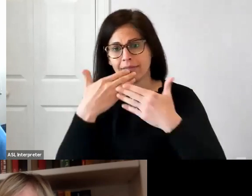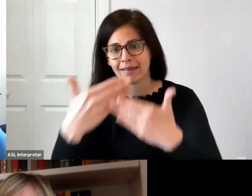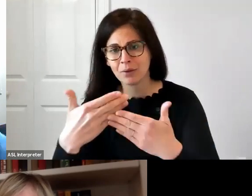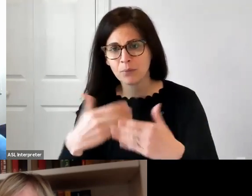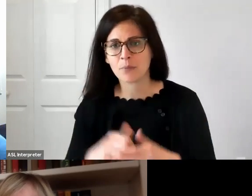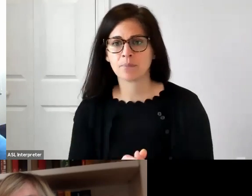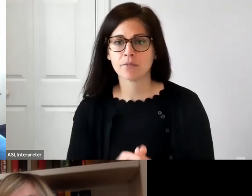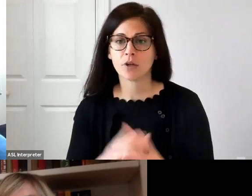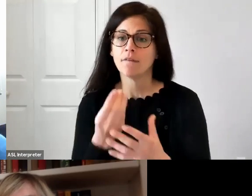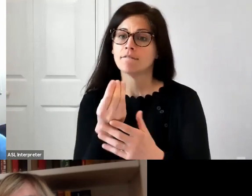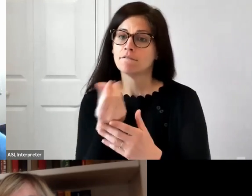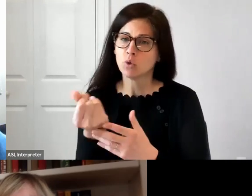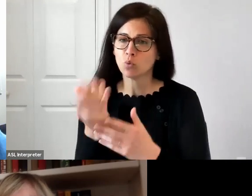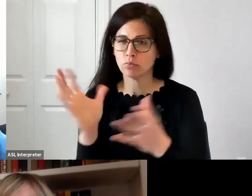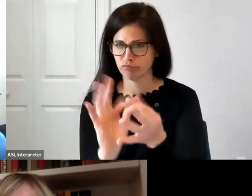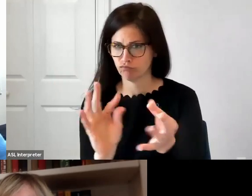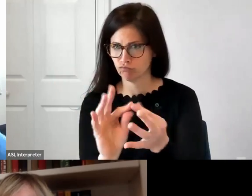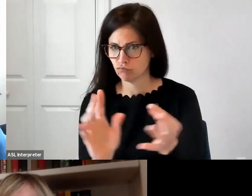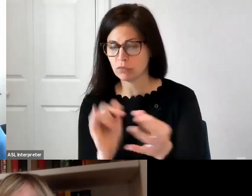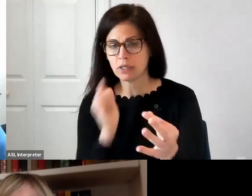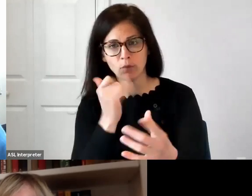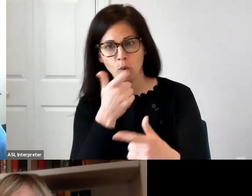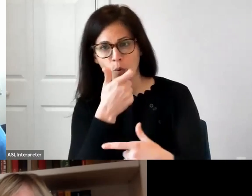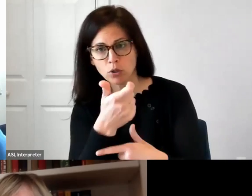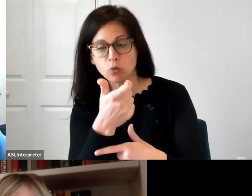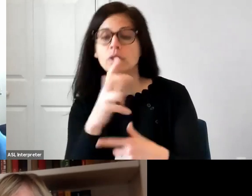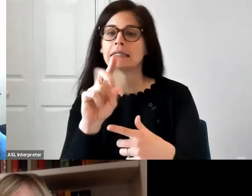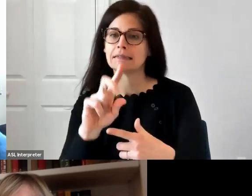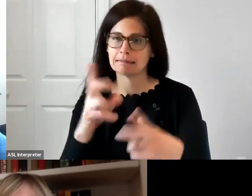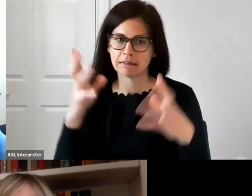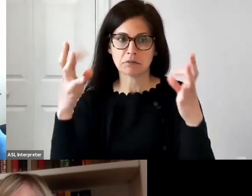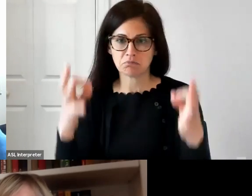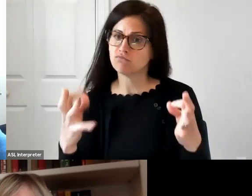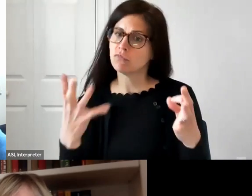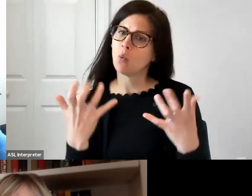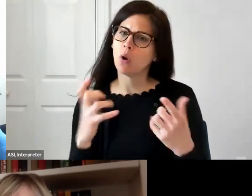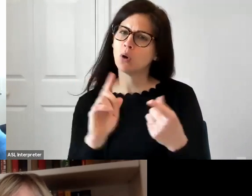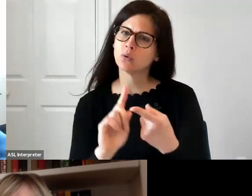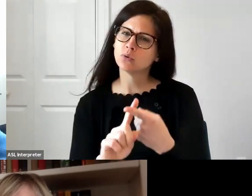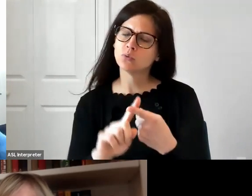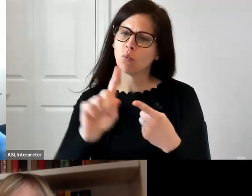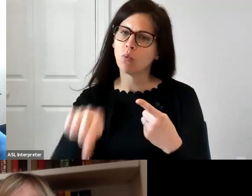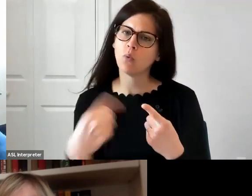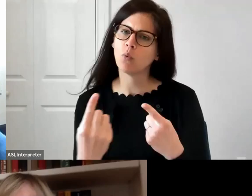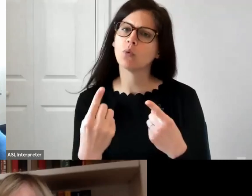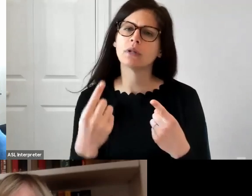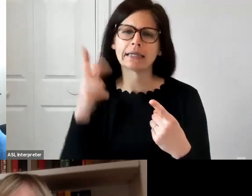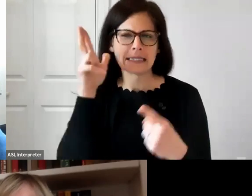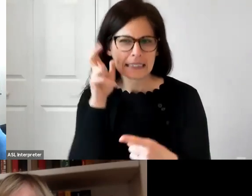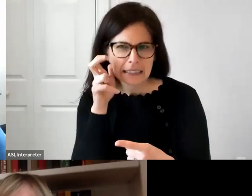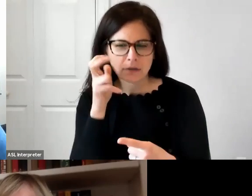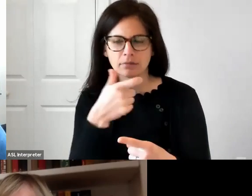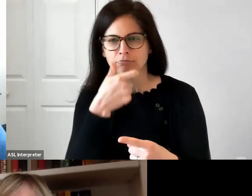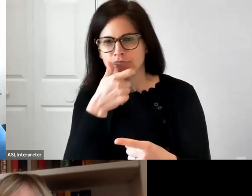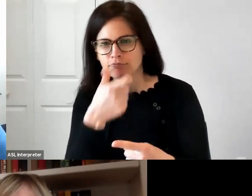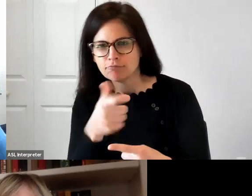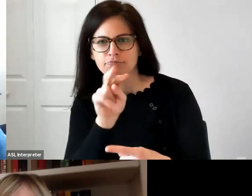A few notes for anyone who is watching, we did decide that we wanted to just hear and see Precious,